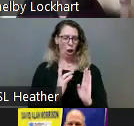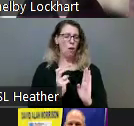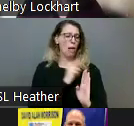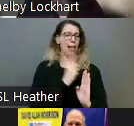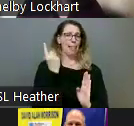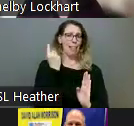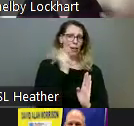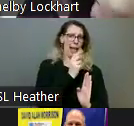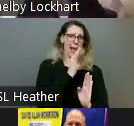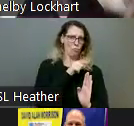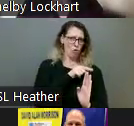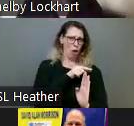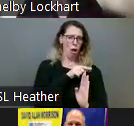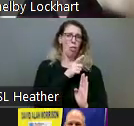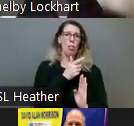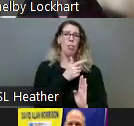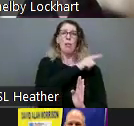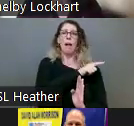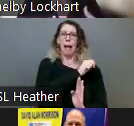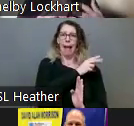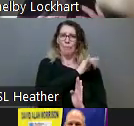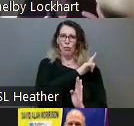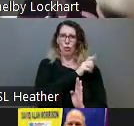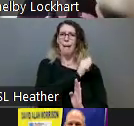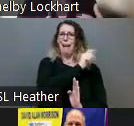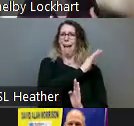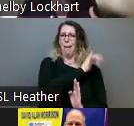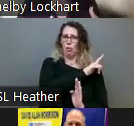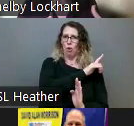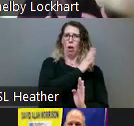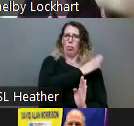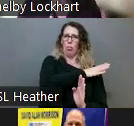the year before's April, the year before's April. So it's really important that you get clear